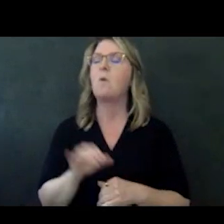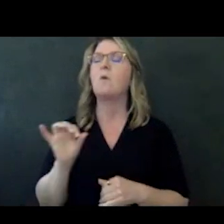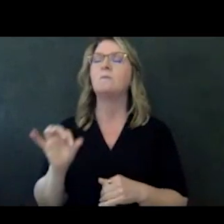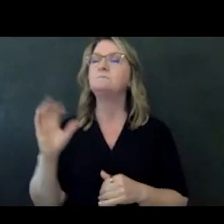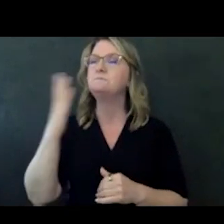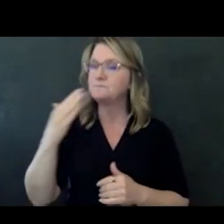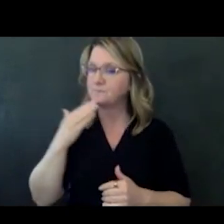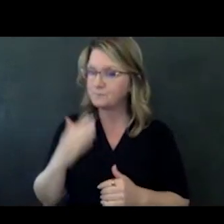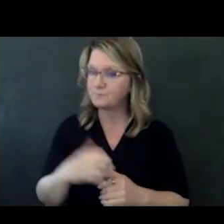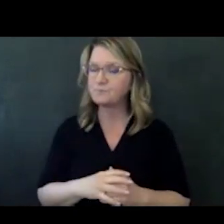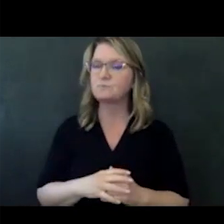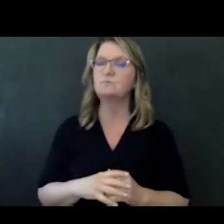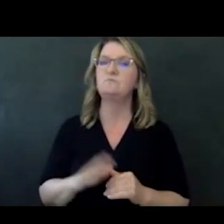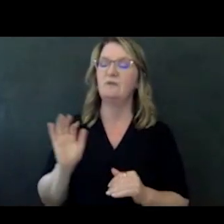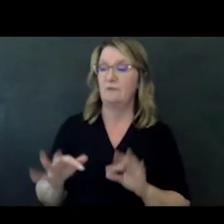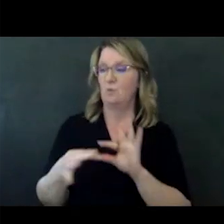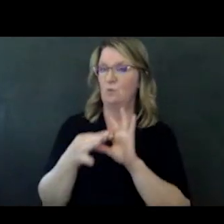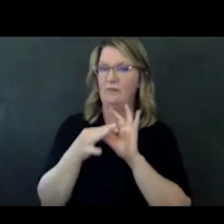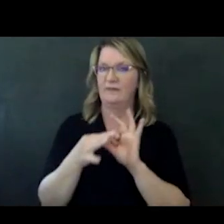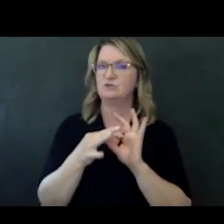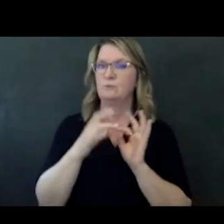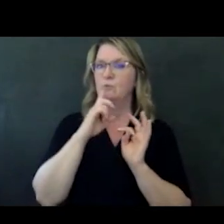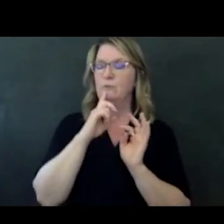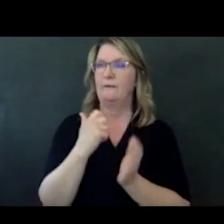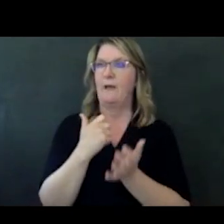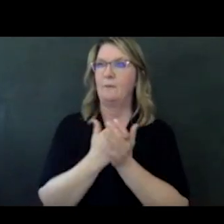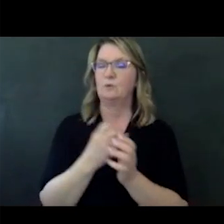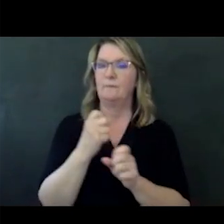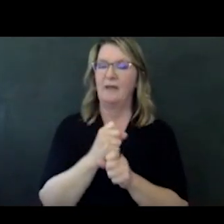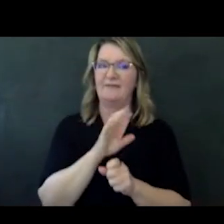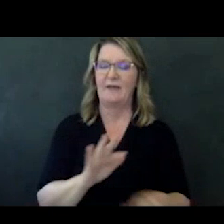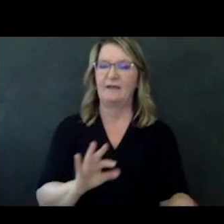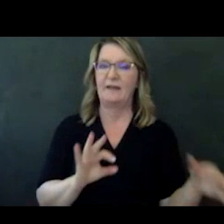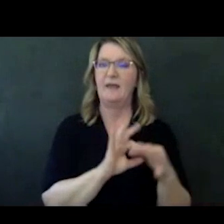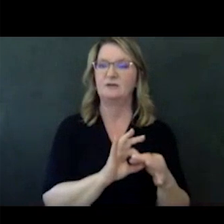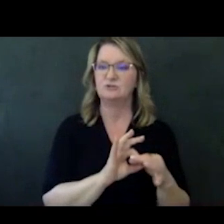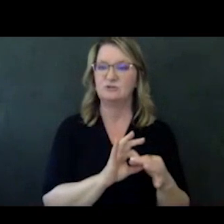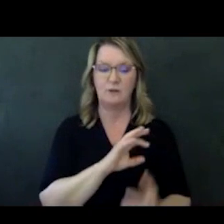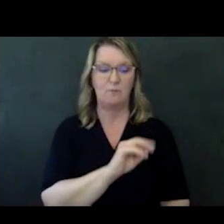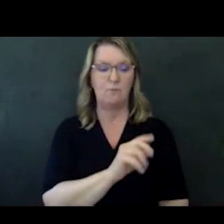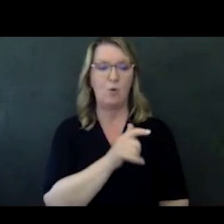the relationship really helped you to make the connection and that Morgan MAC really facilitated